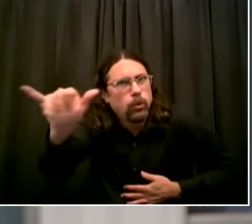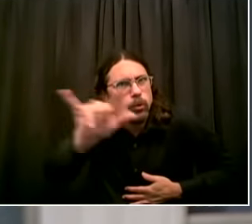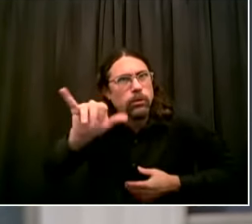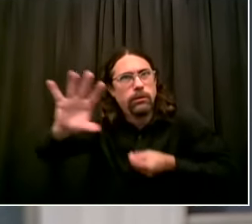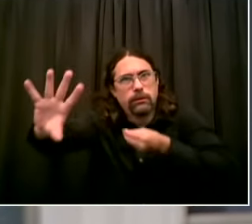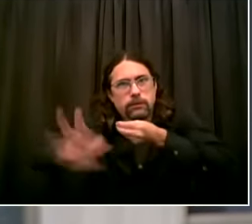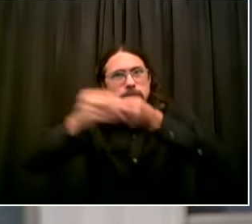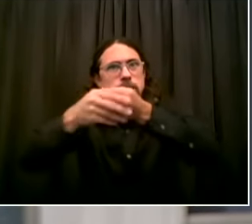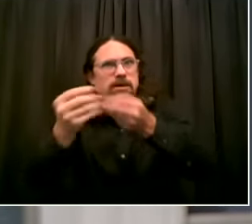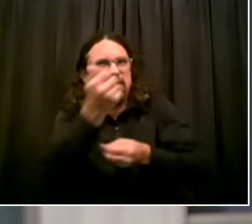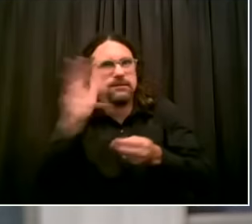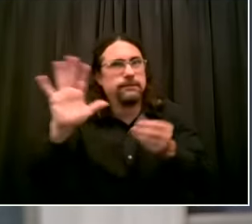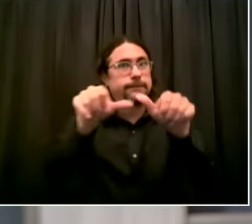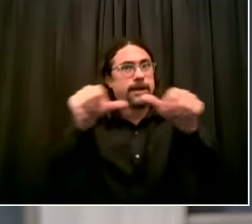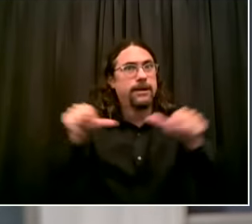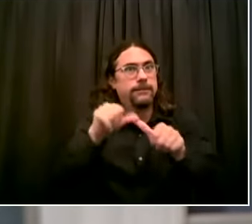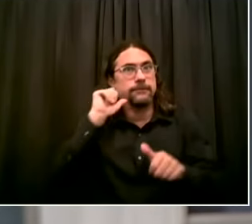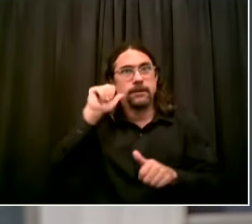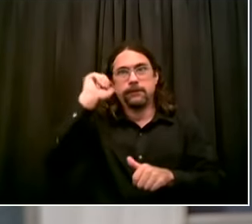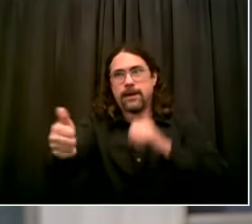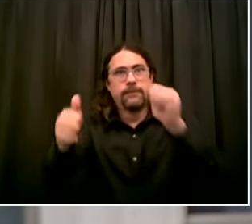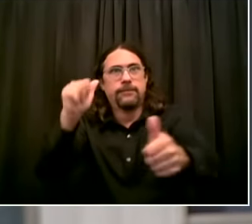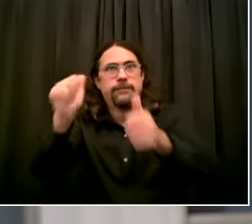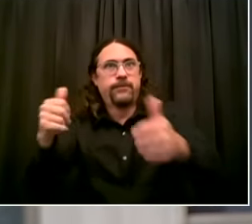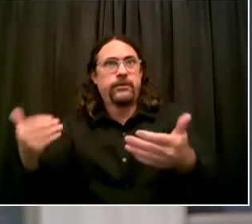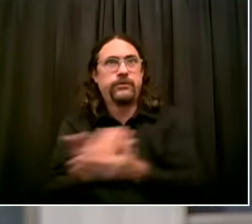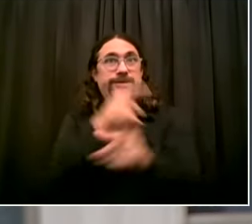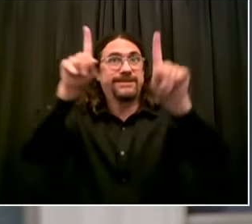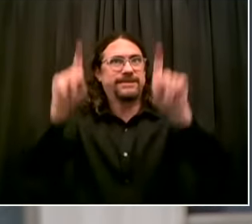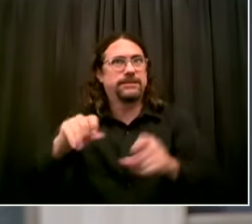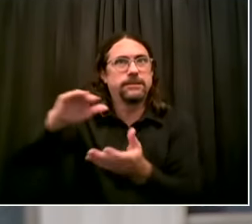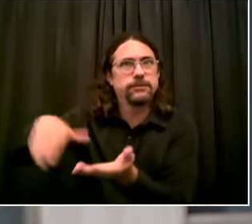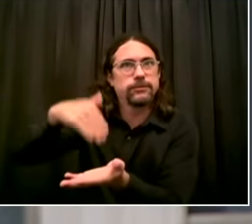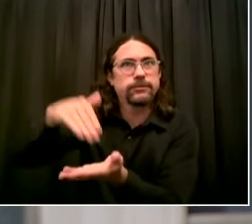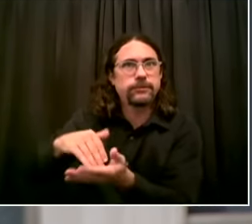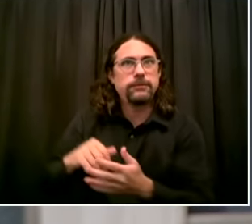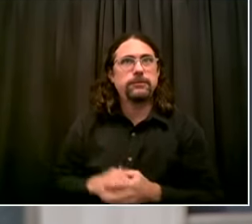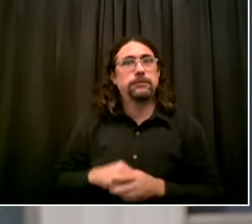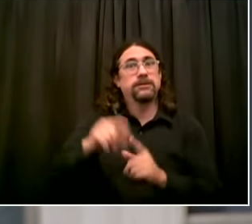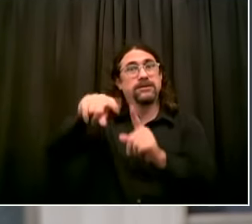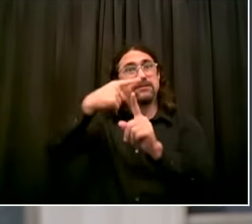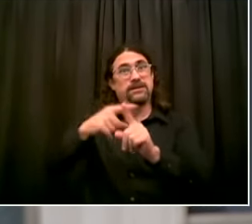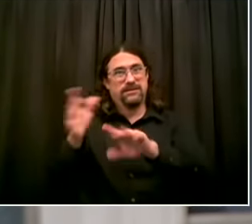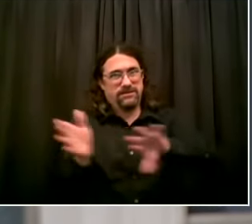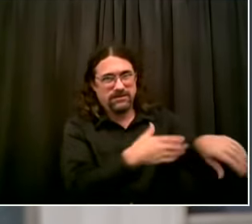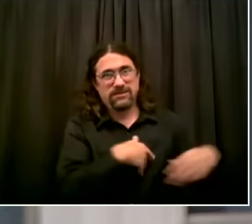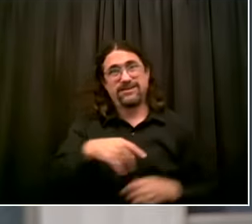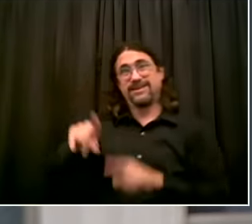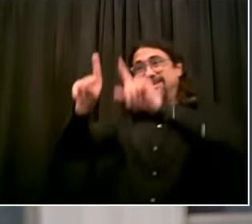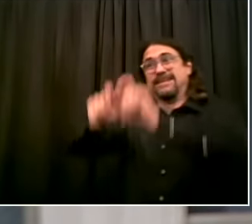HYGIENE AND GET TESTED SO WE HAVE A FILL PICTURE. WE WANT TO MAKE SURATE TH THE MESSAGE IS